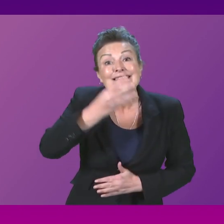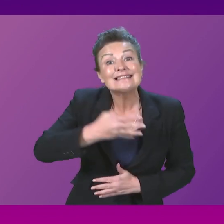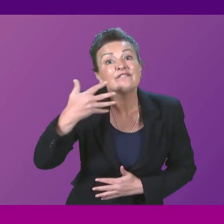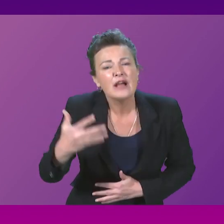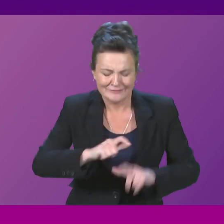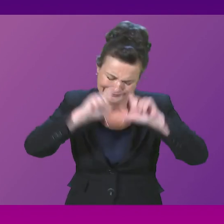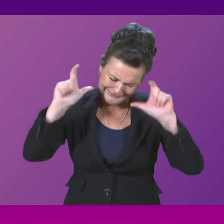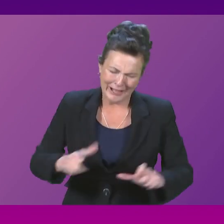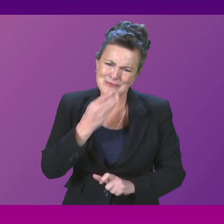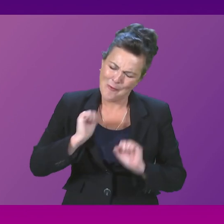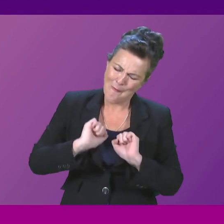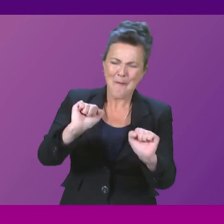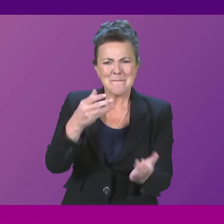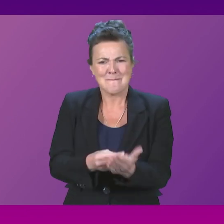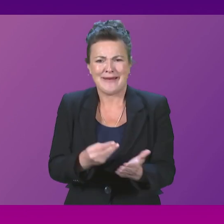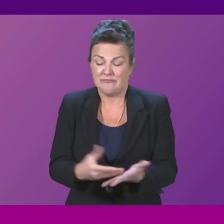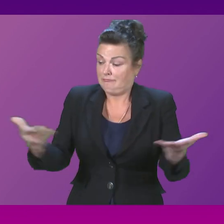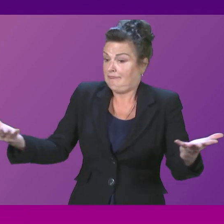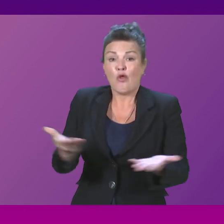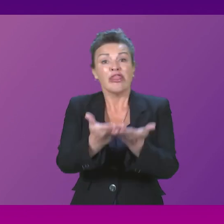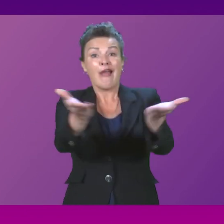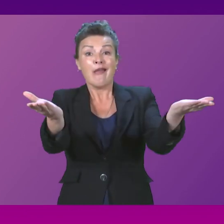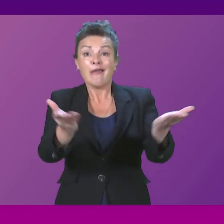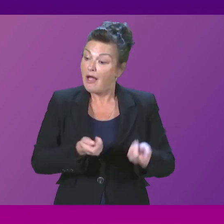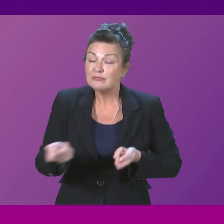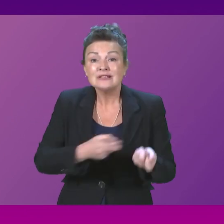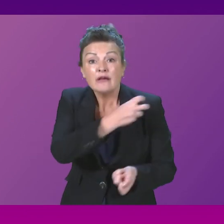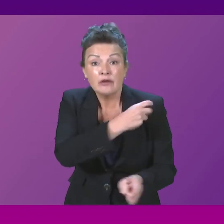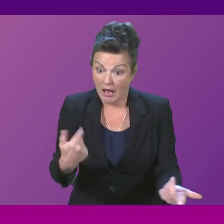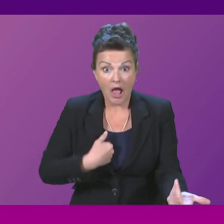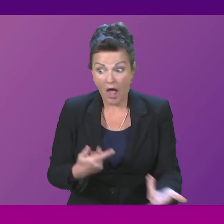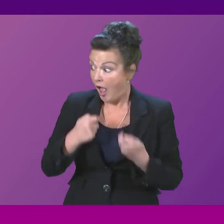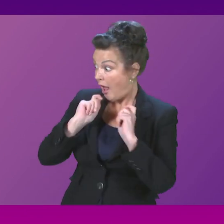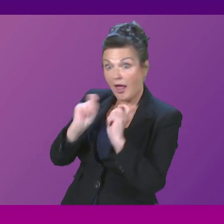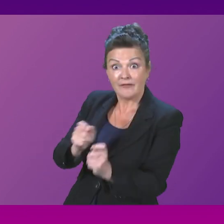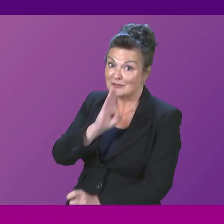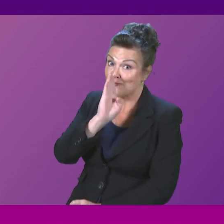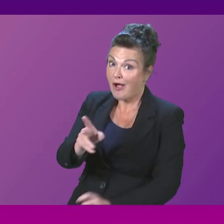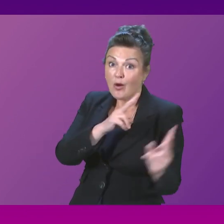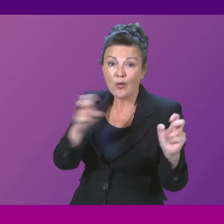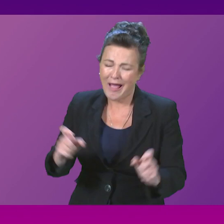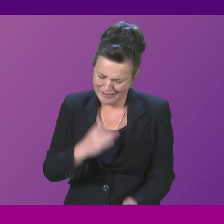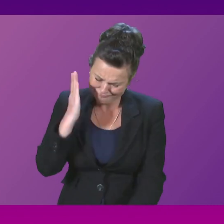There we are, Presiding Officer—we have direct quotes and hard evidence.